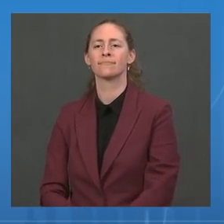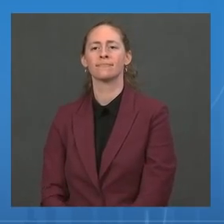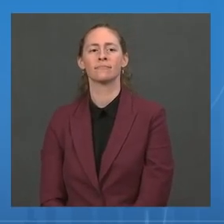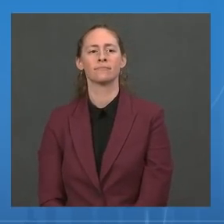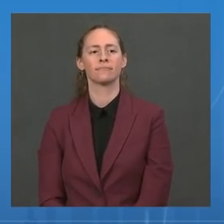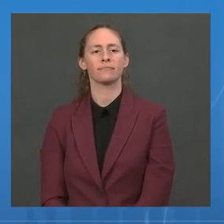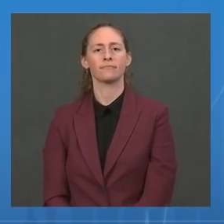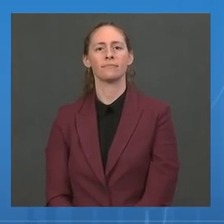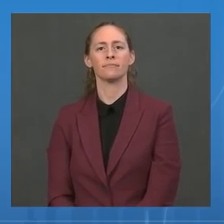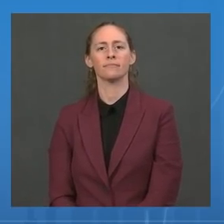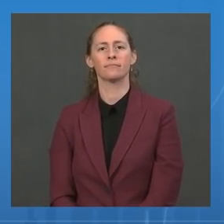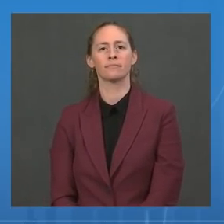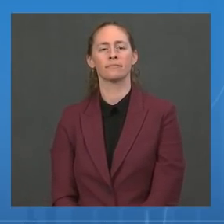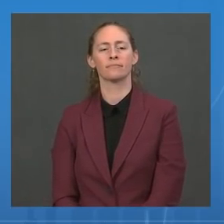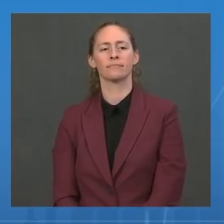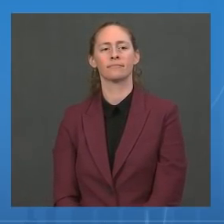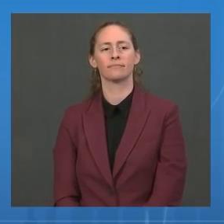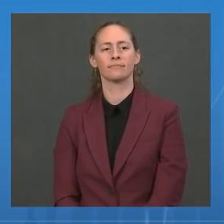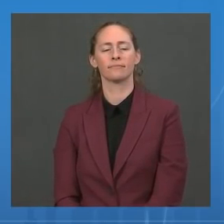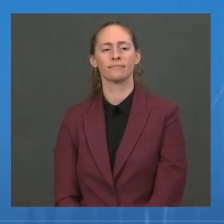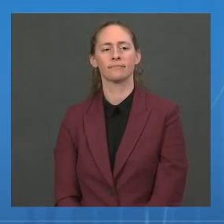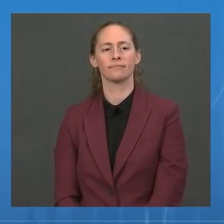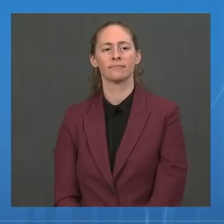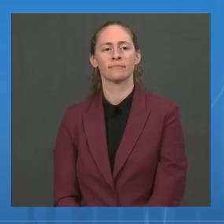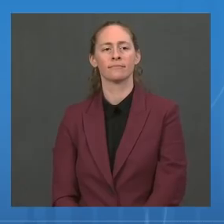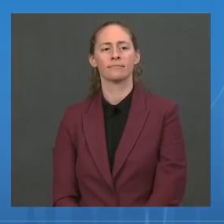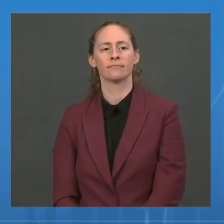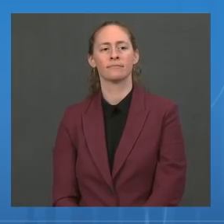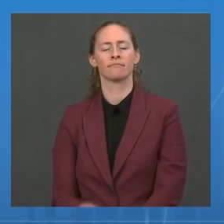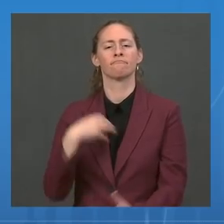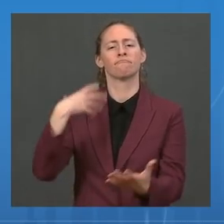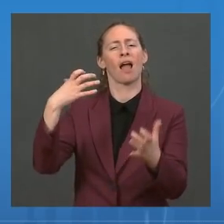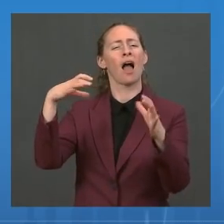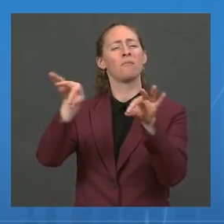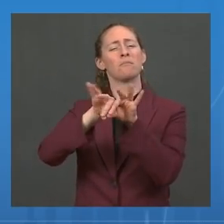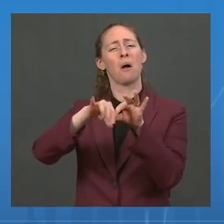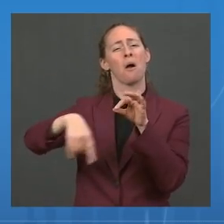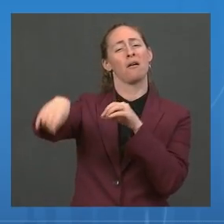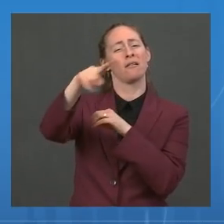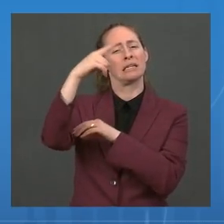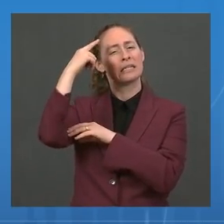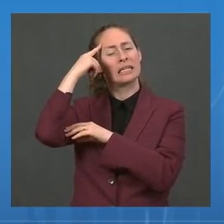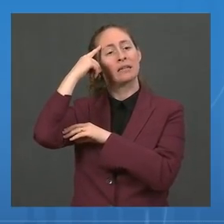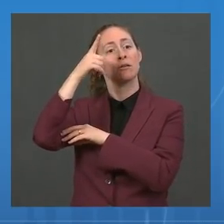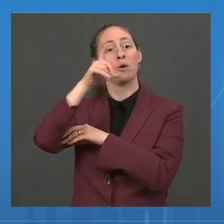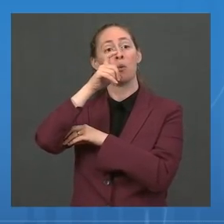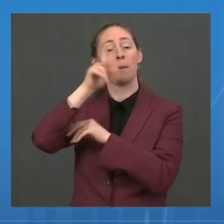I think that the people who are unvaccinated, when they see the curve starting to come down,